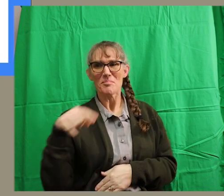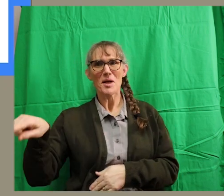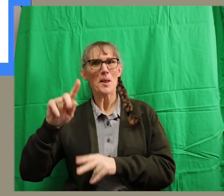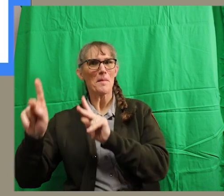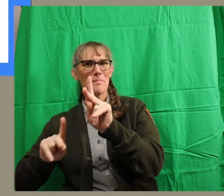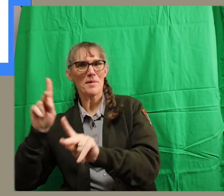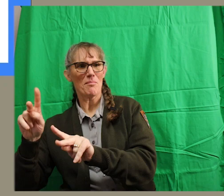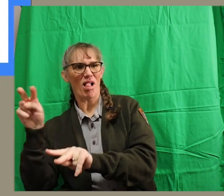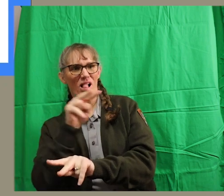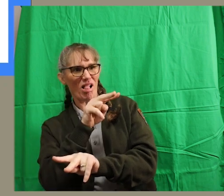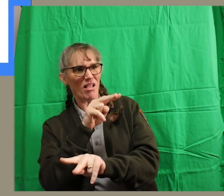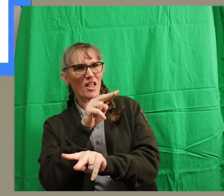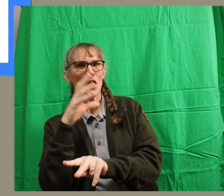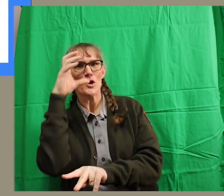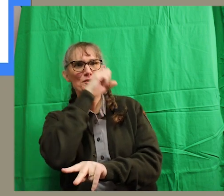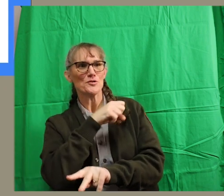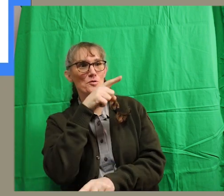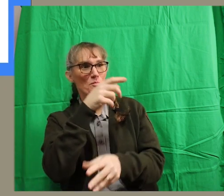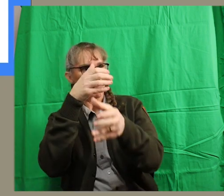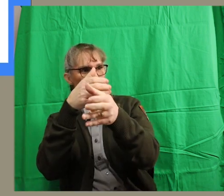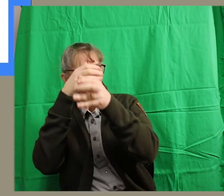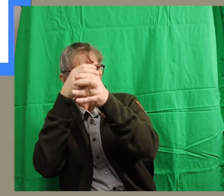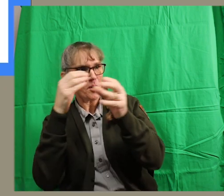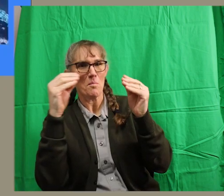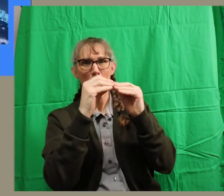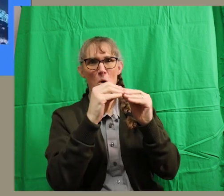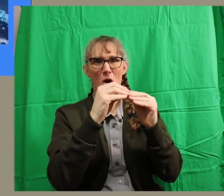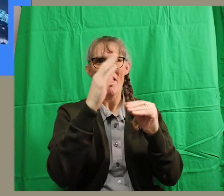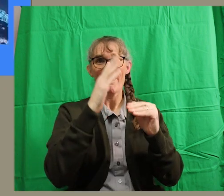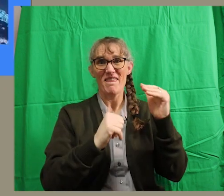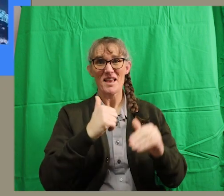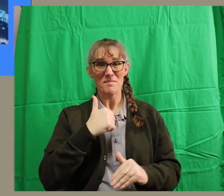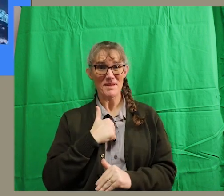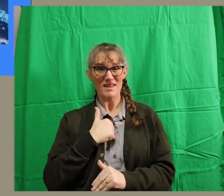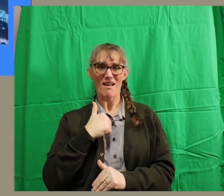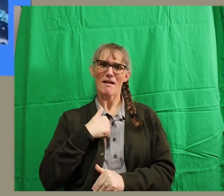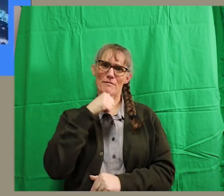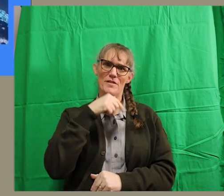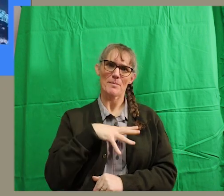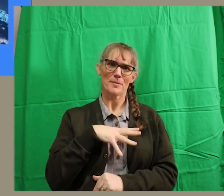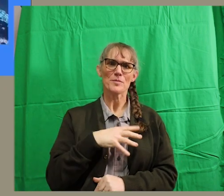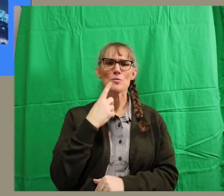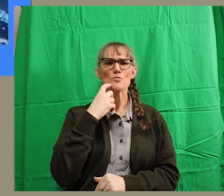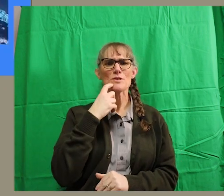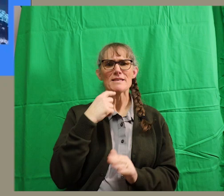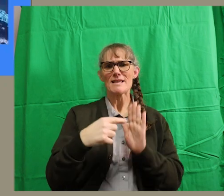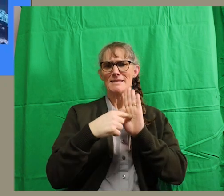much more than I am just because I am a female. And the most recent example of this was in Prehistoric Planet.